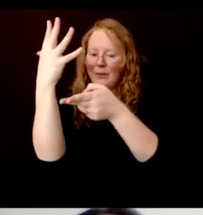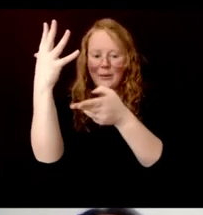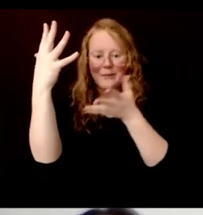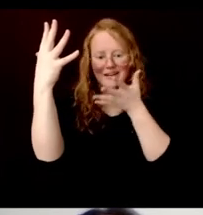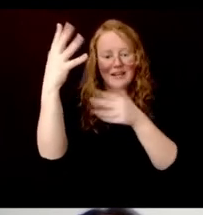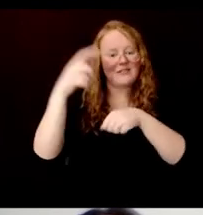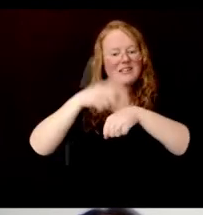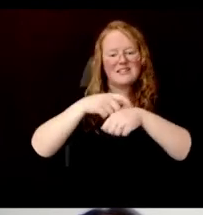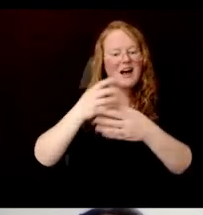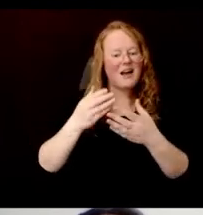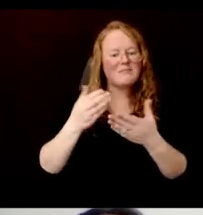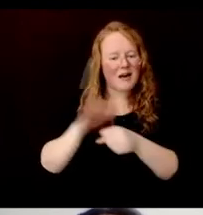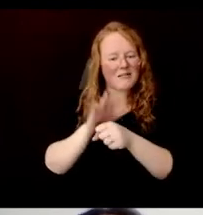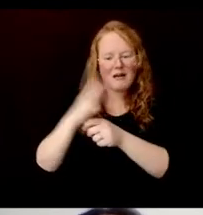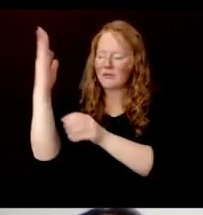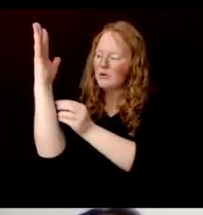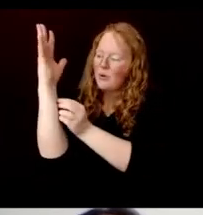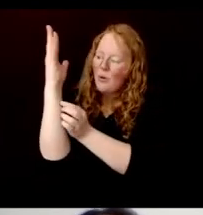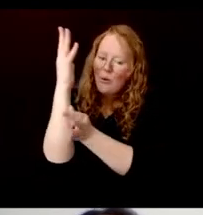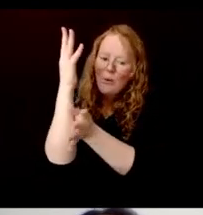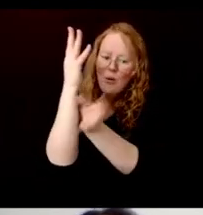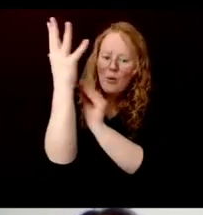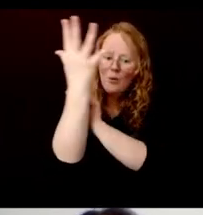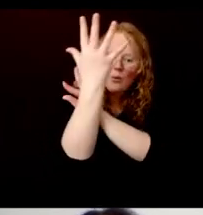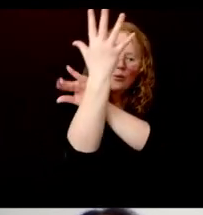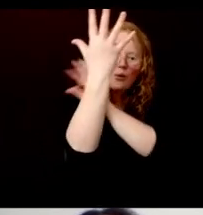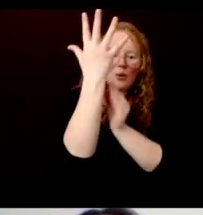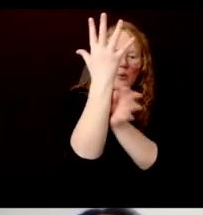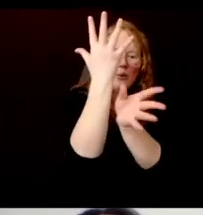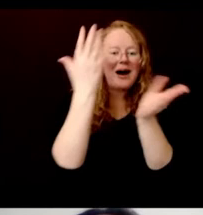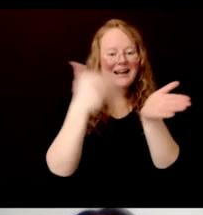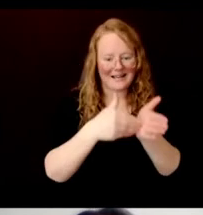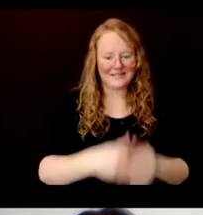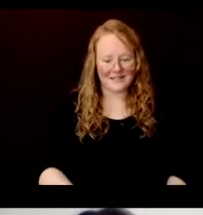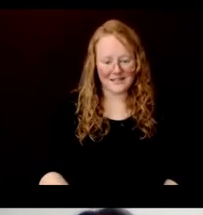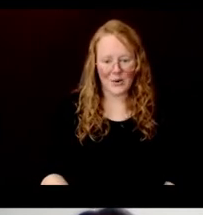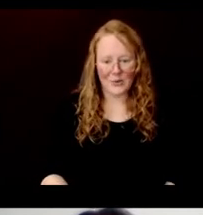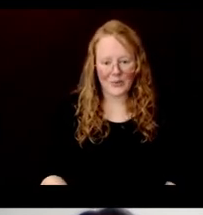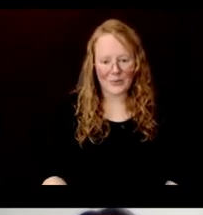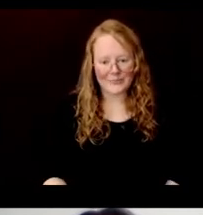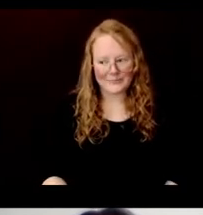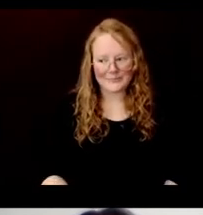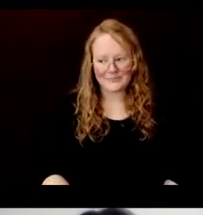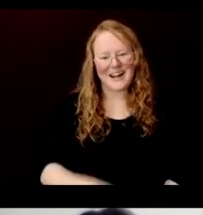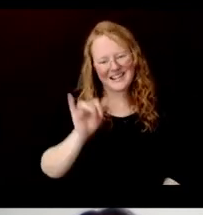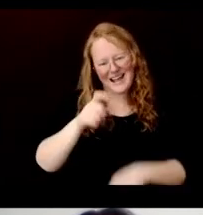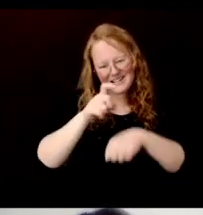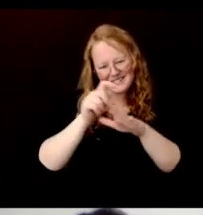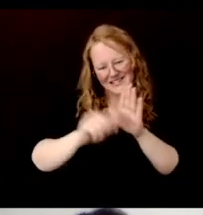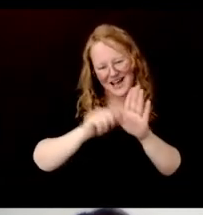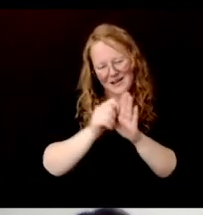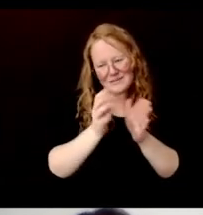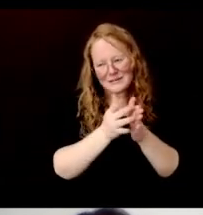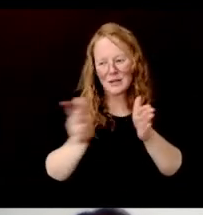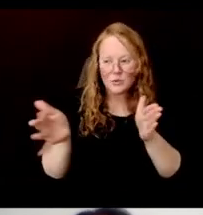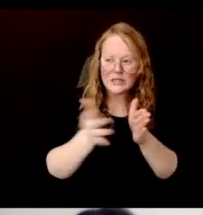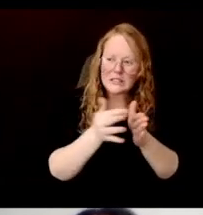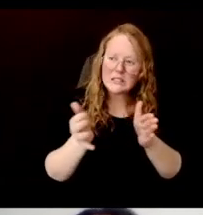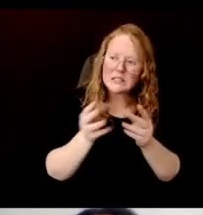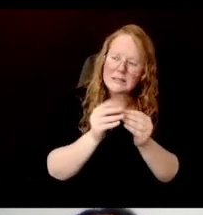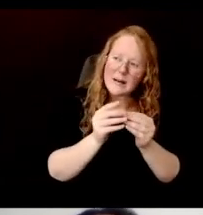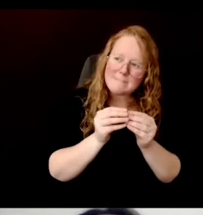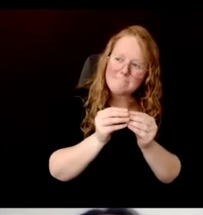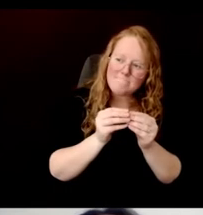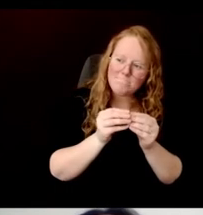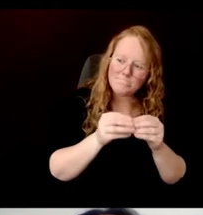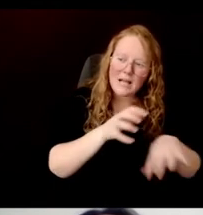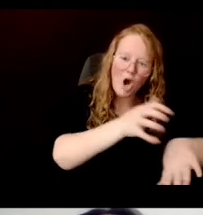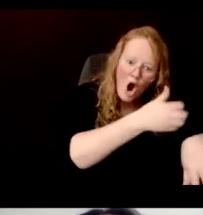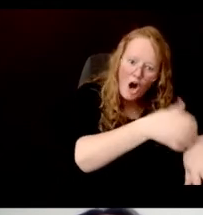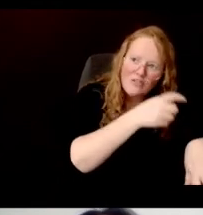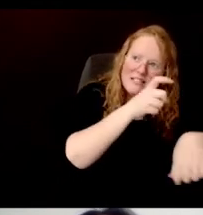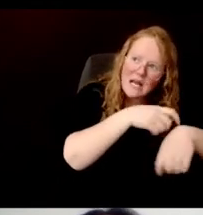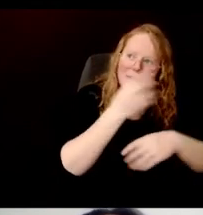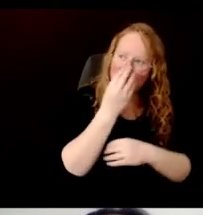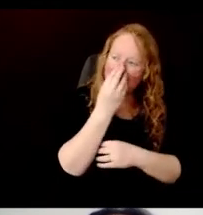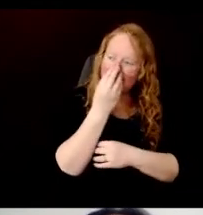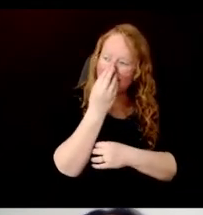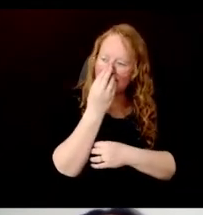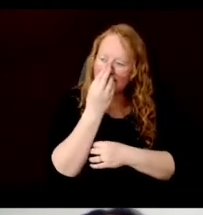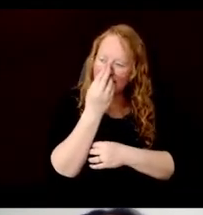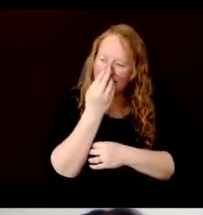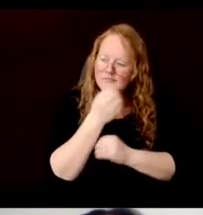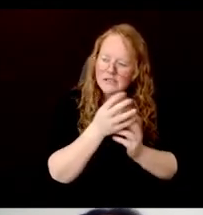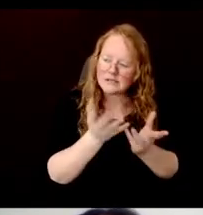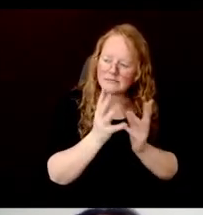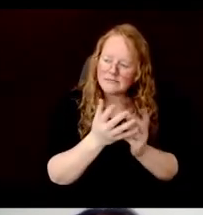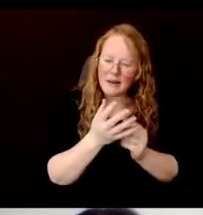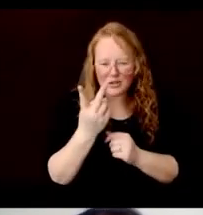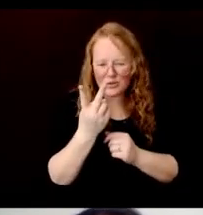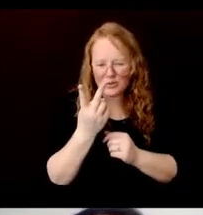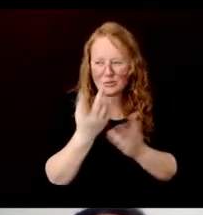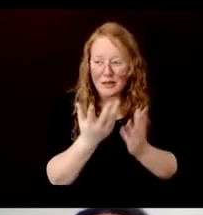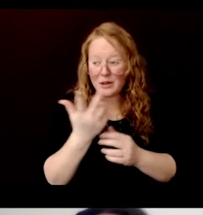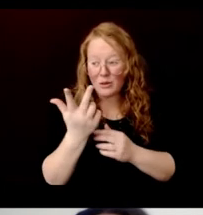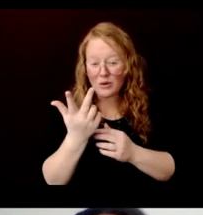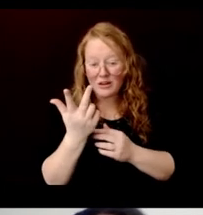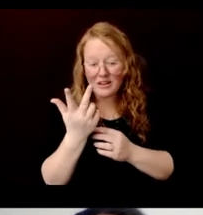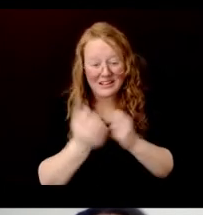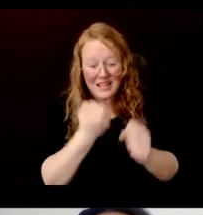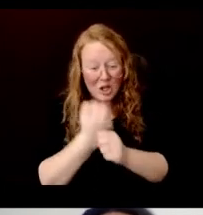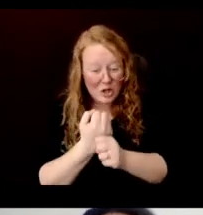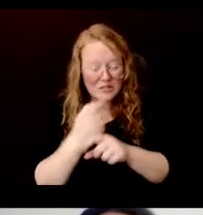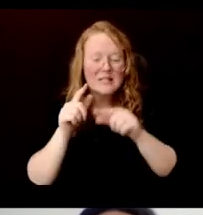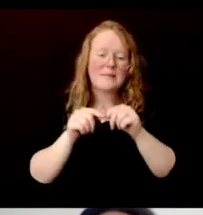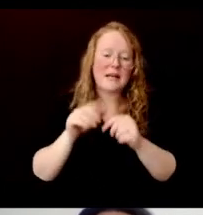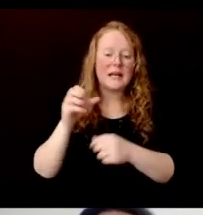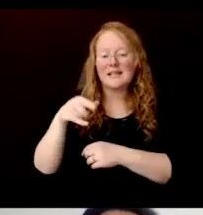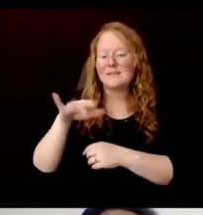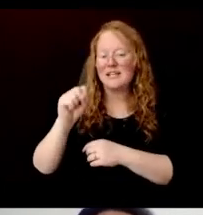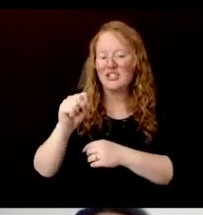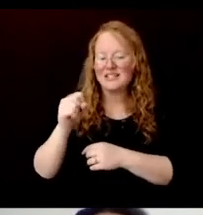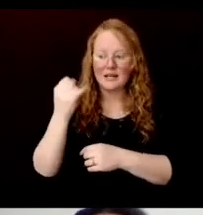In these cases typically, the span of time between harvests is on the order of maybe two, three, four, five years depending on the -- species and how fast they grow.